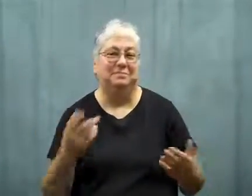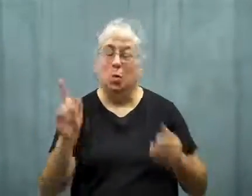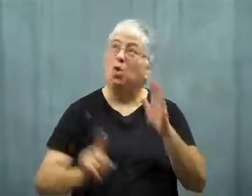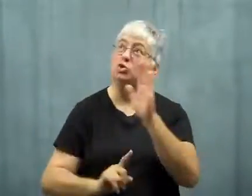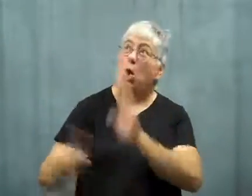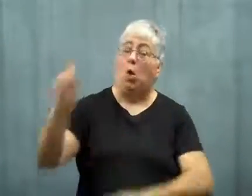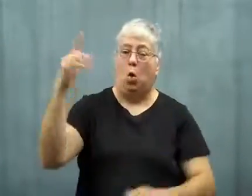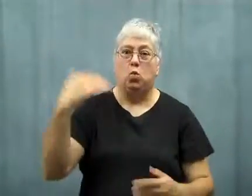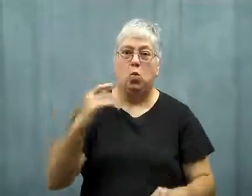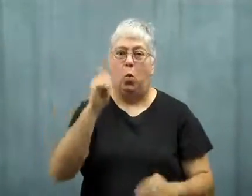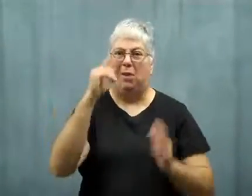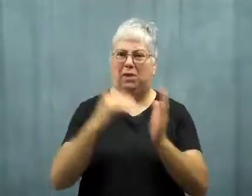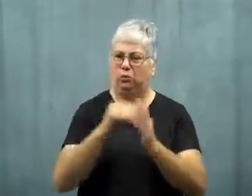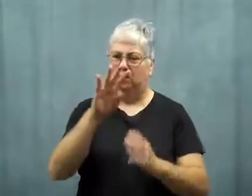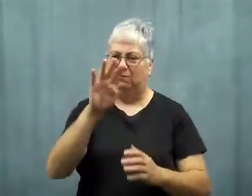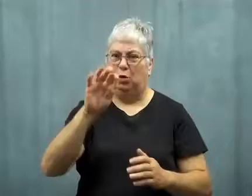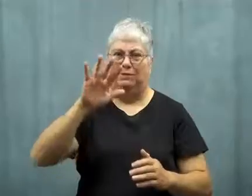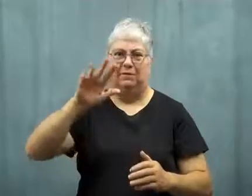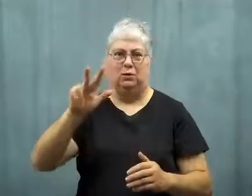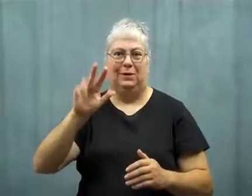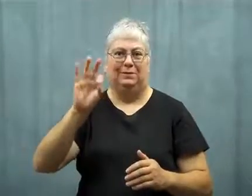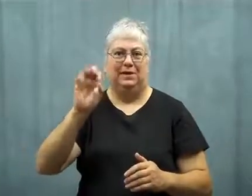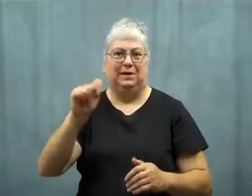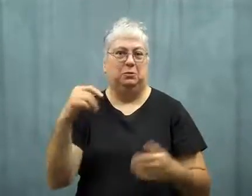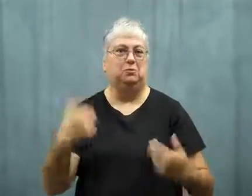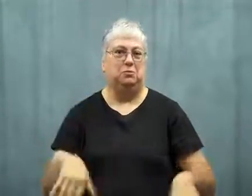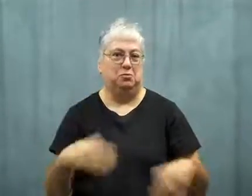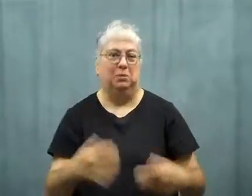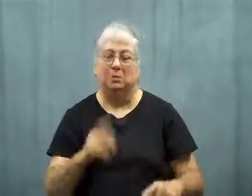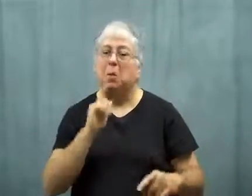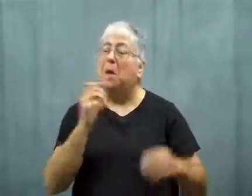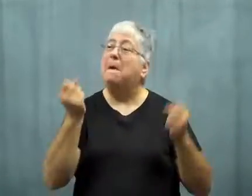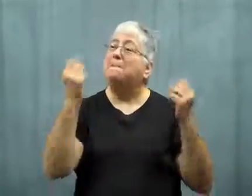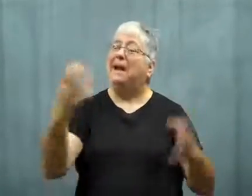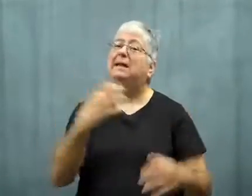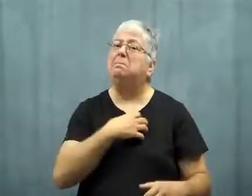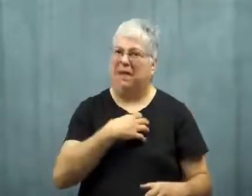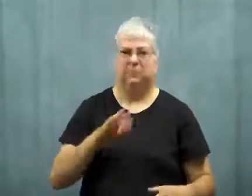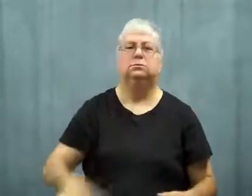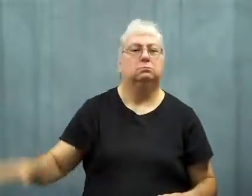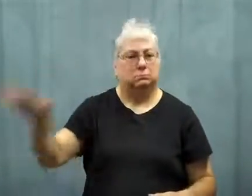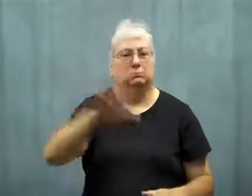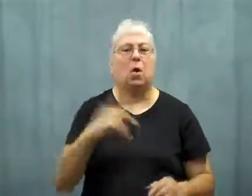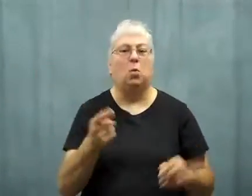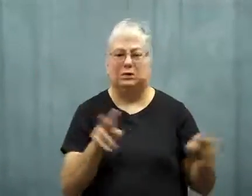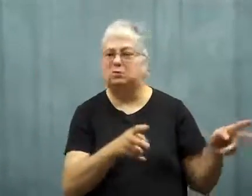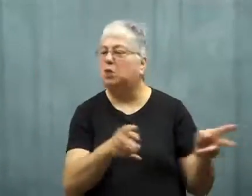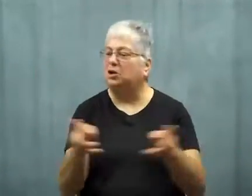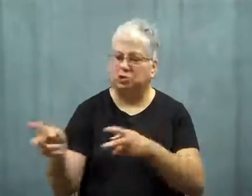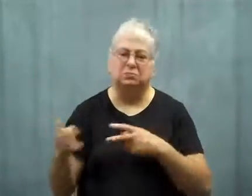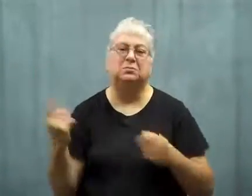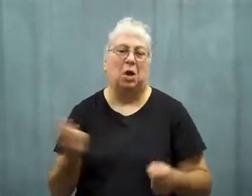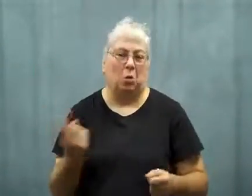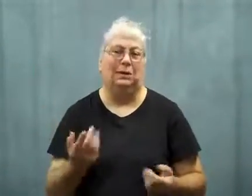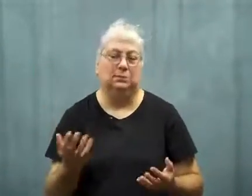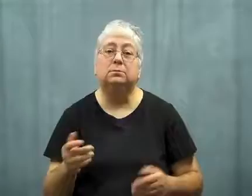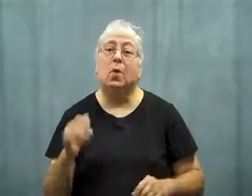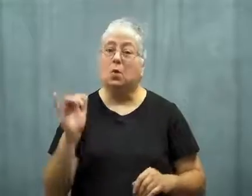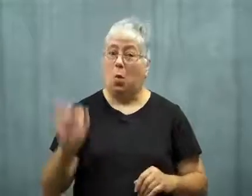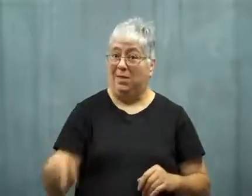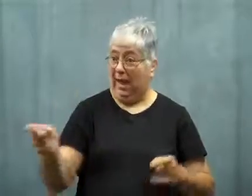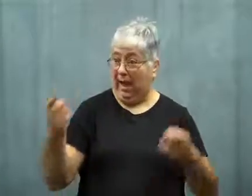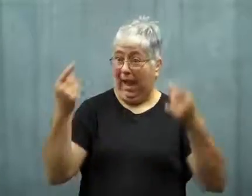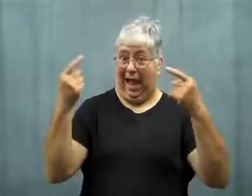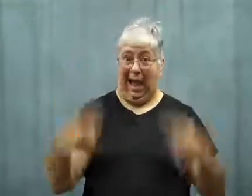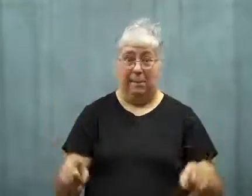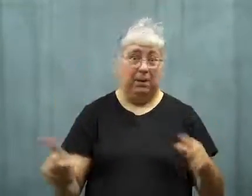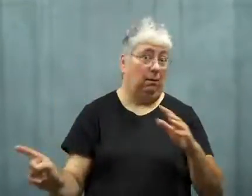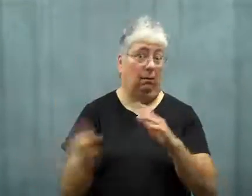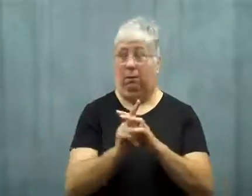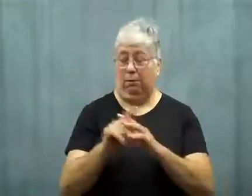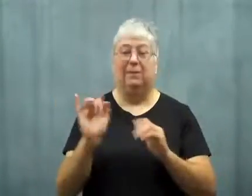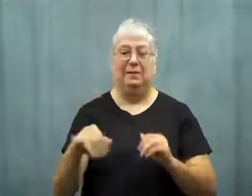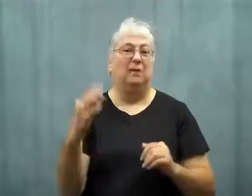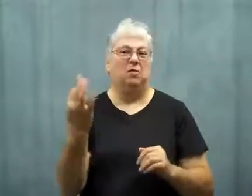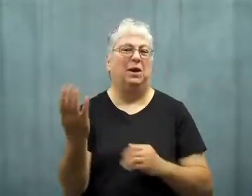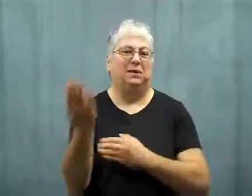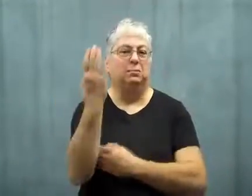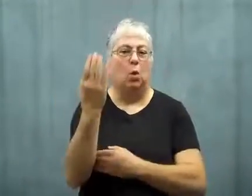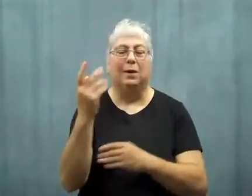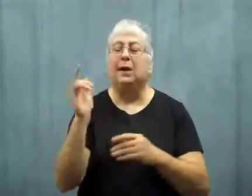It's 1,453 feet tall.